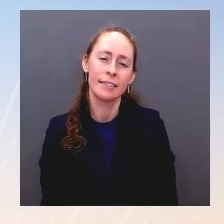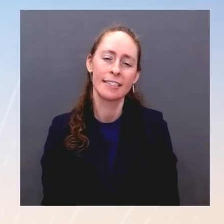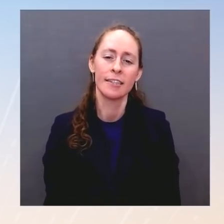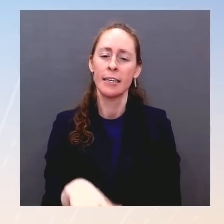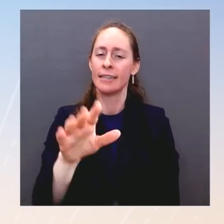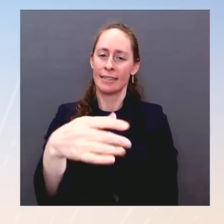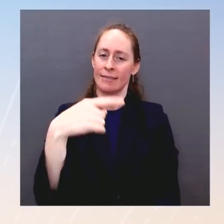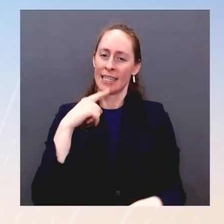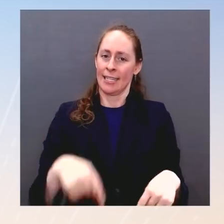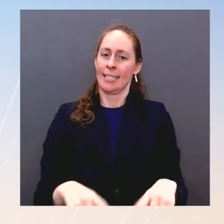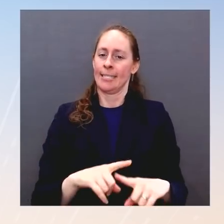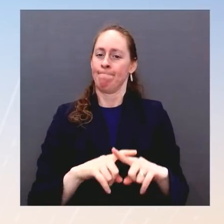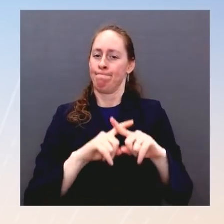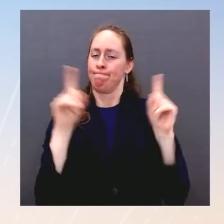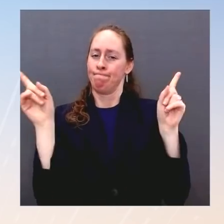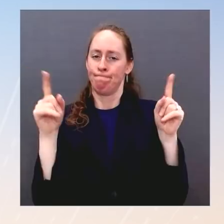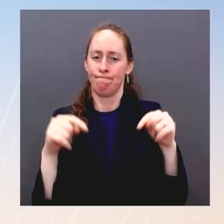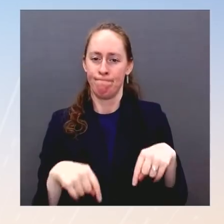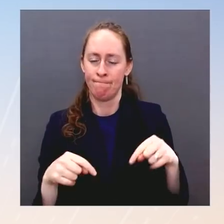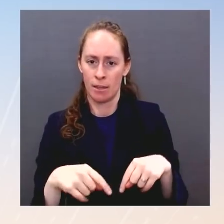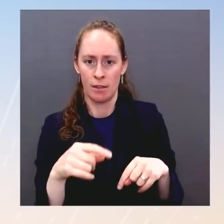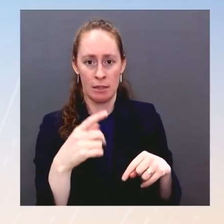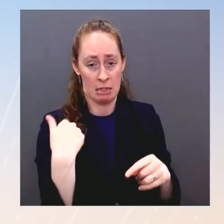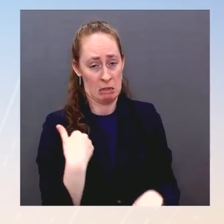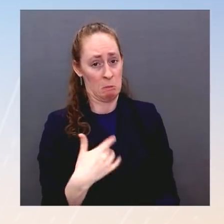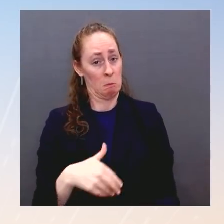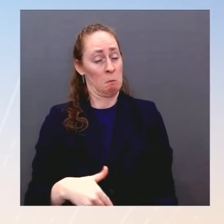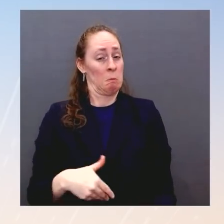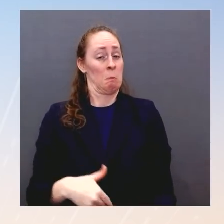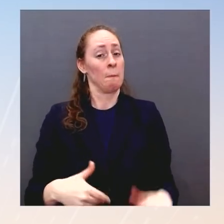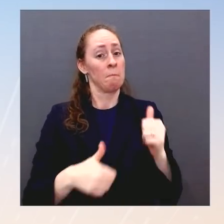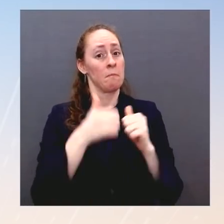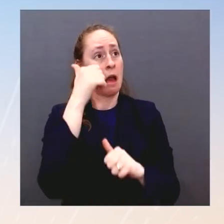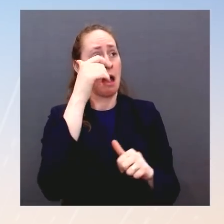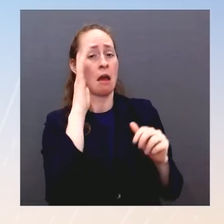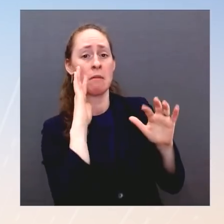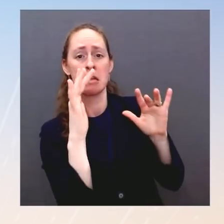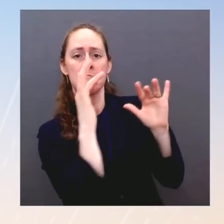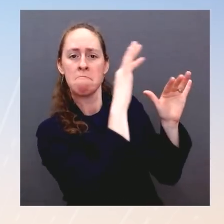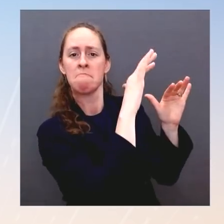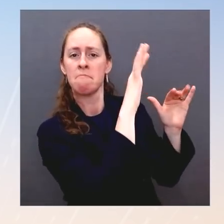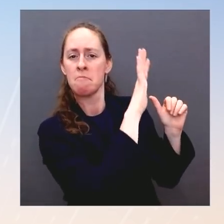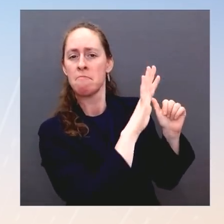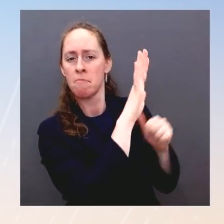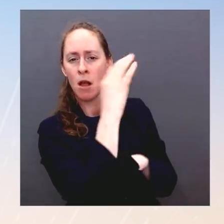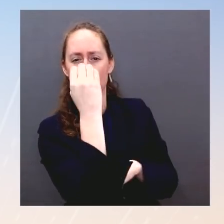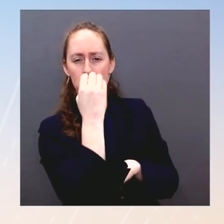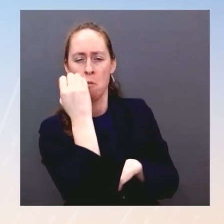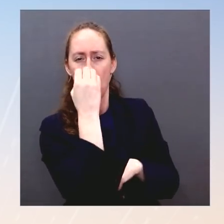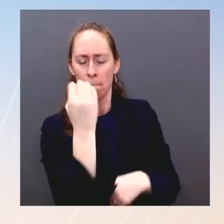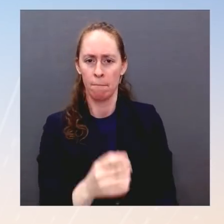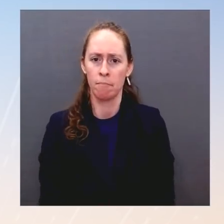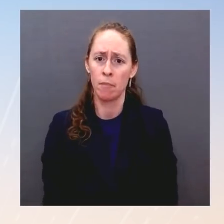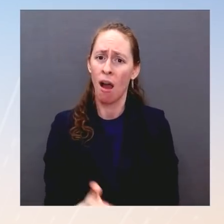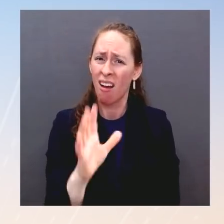many of which have already conveyed publicly that they will accept any refugee who needs a home, whether it's Poland or Germany,